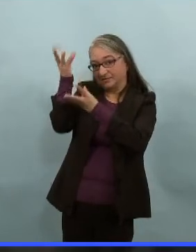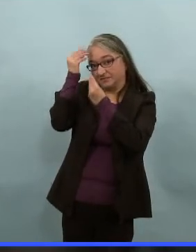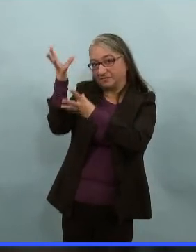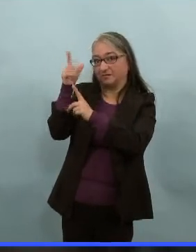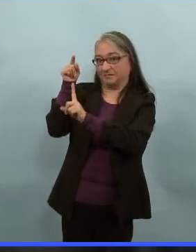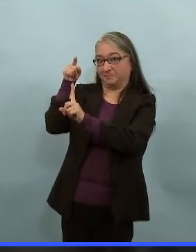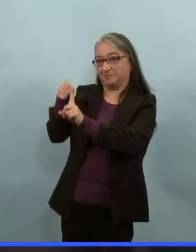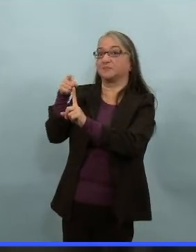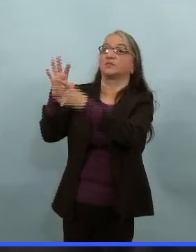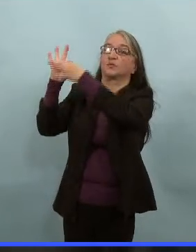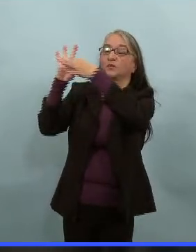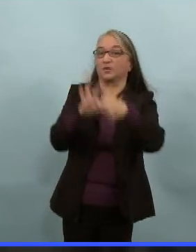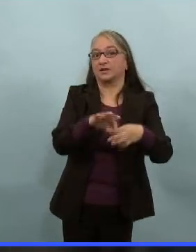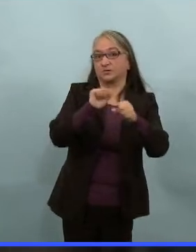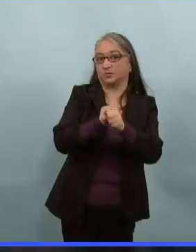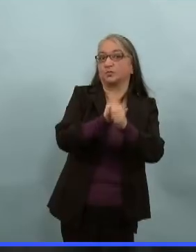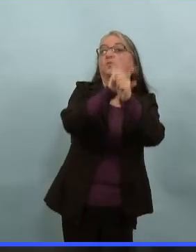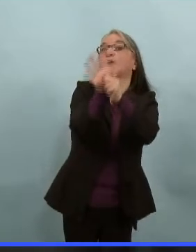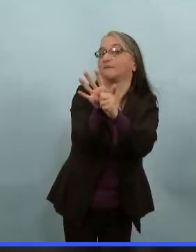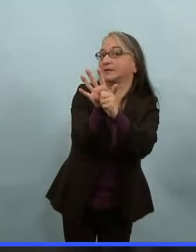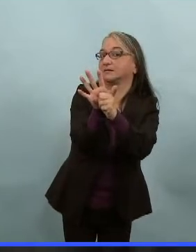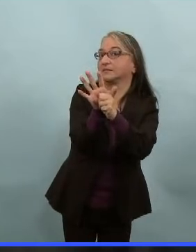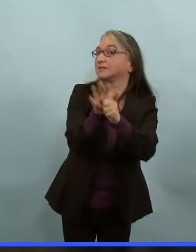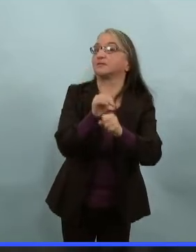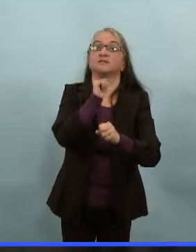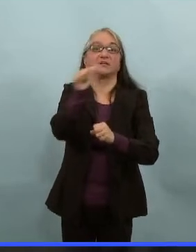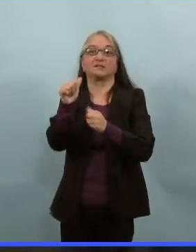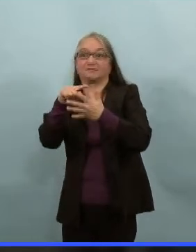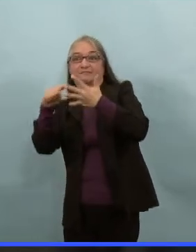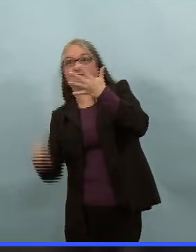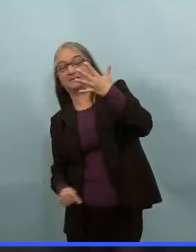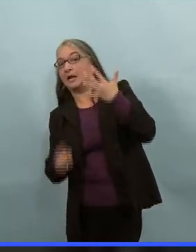uh you know so so there's a number of variables there when it's it's it's tough to make an apples